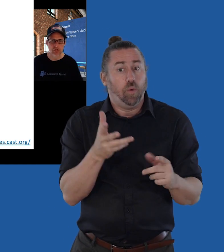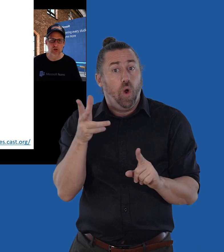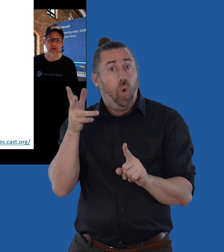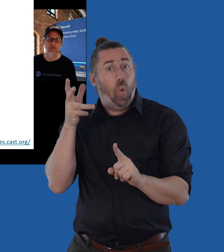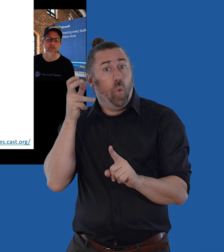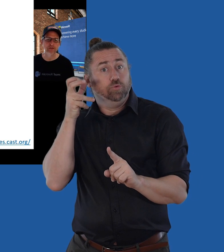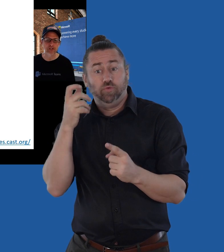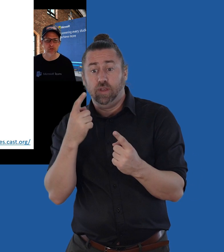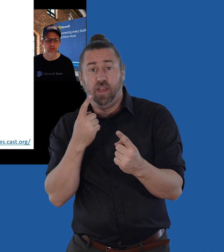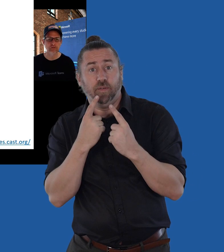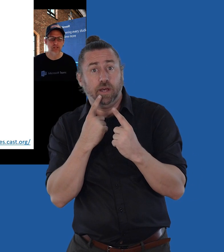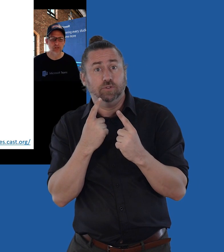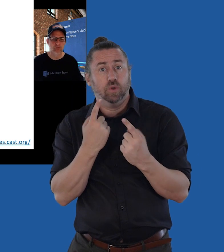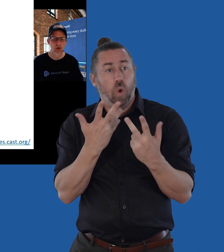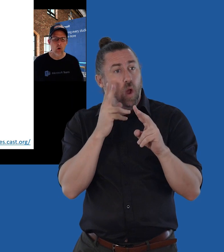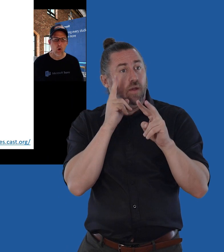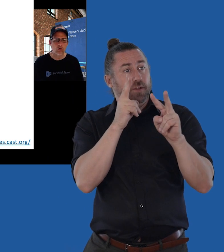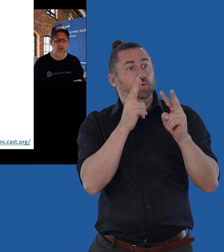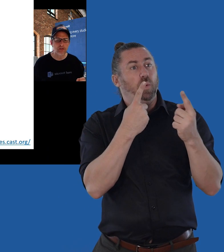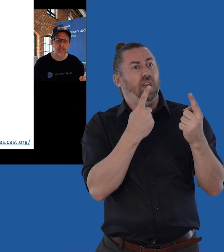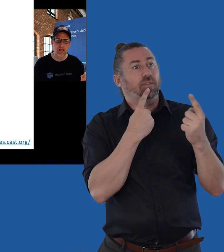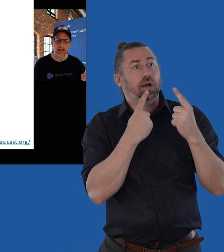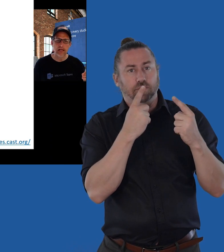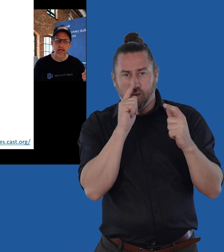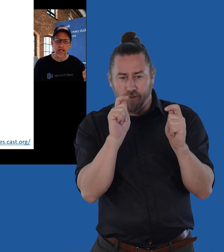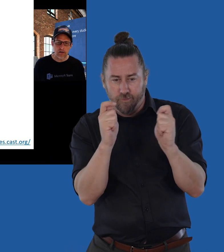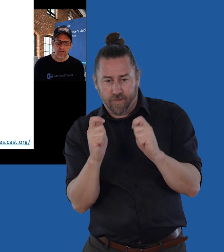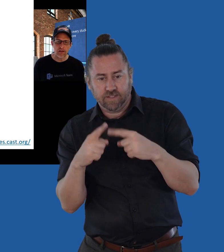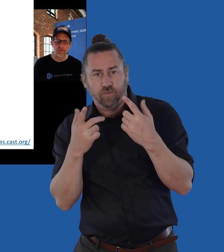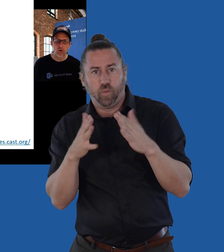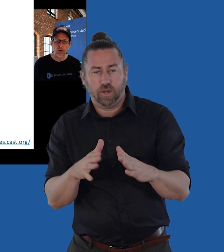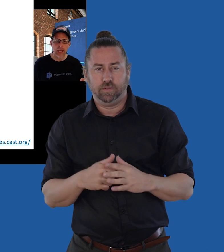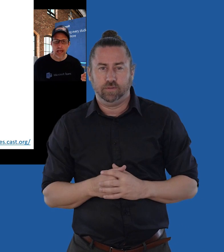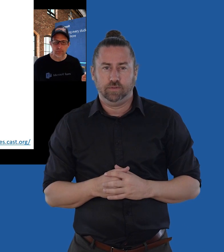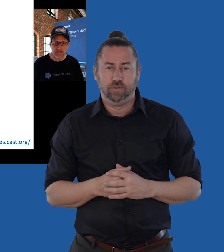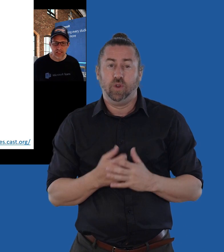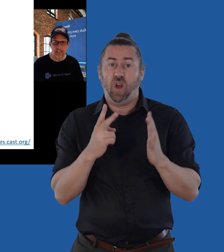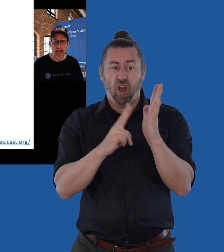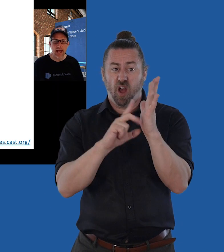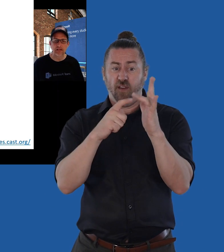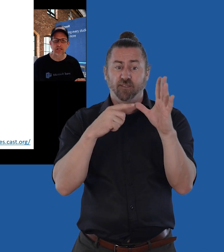alternatives for visual information, also things like clarifying vocab, syntax,